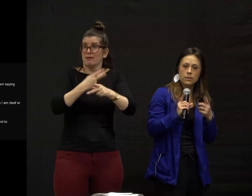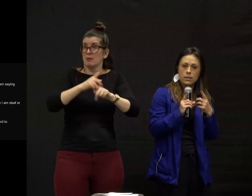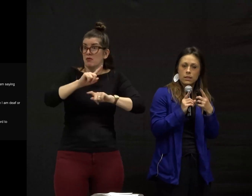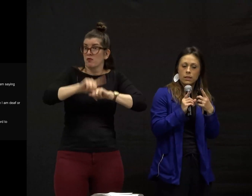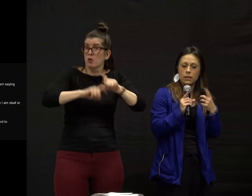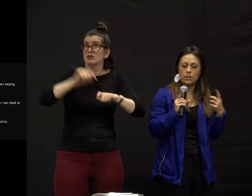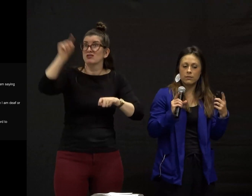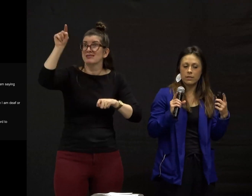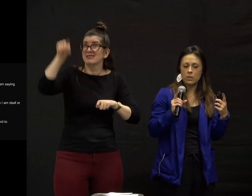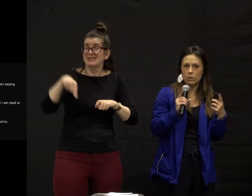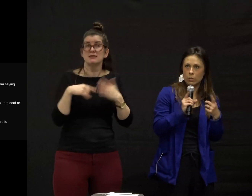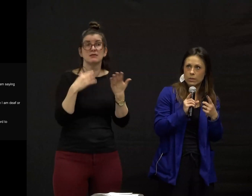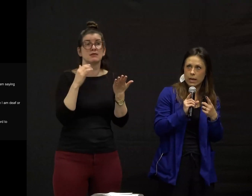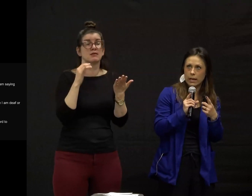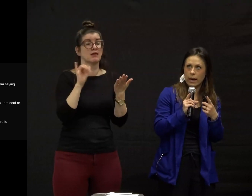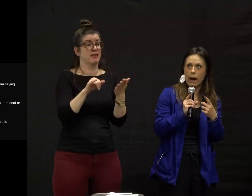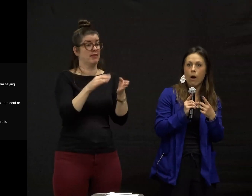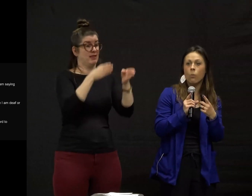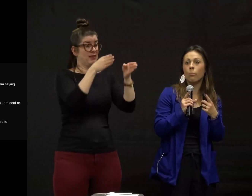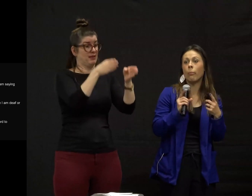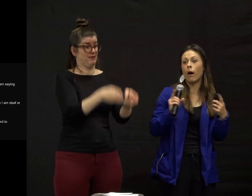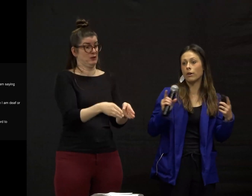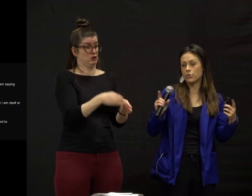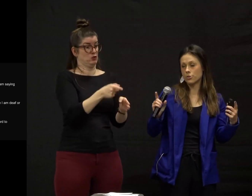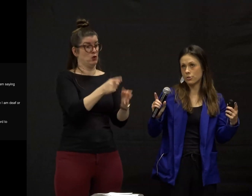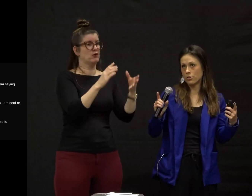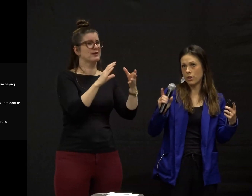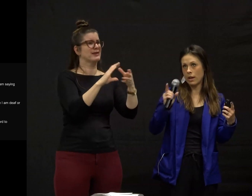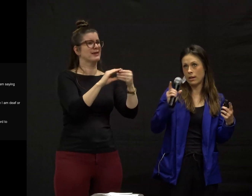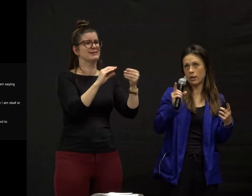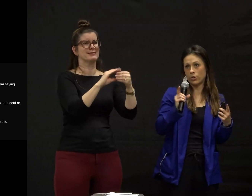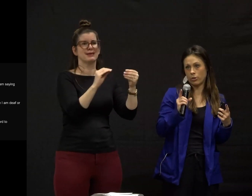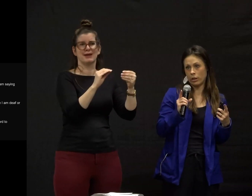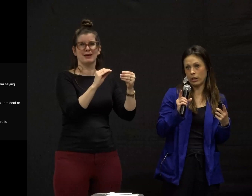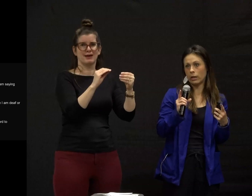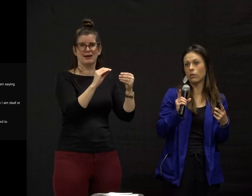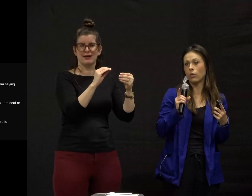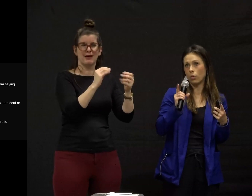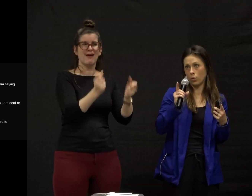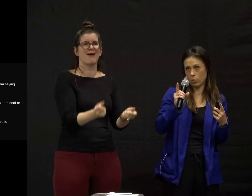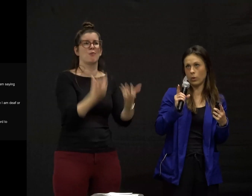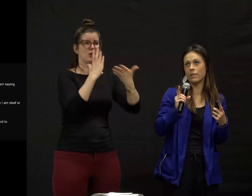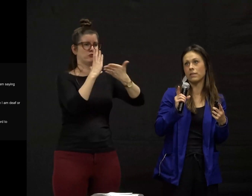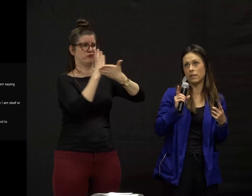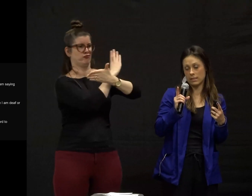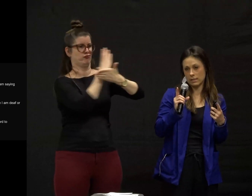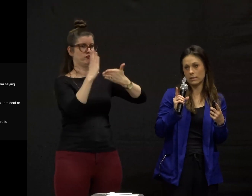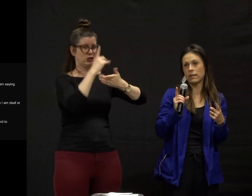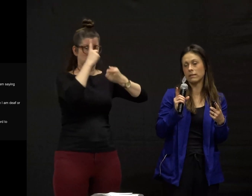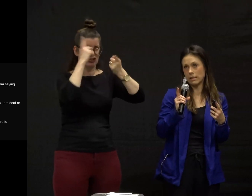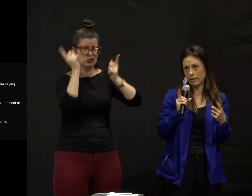the individual will say how much they agree with this sentence.